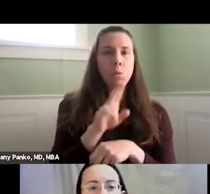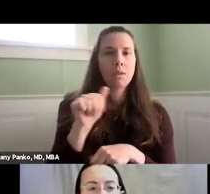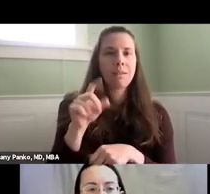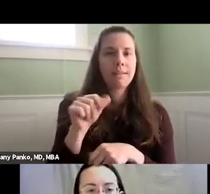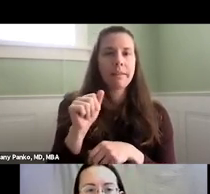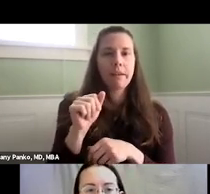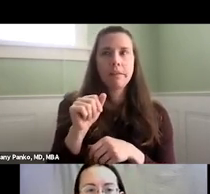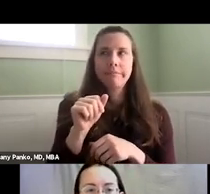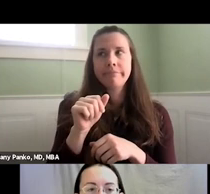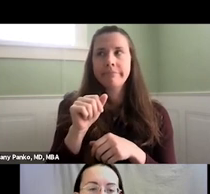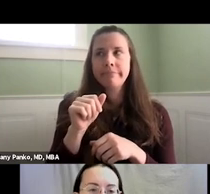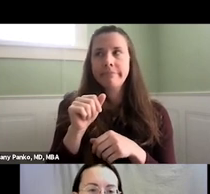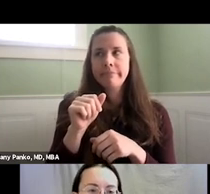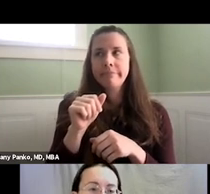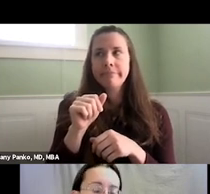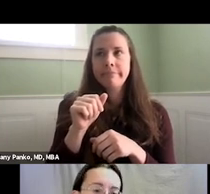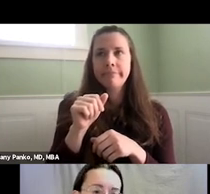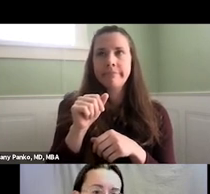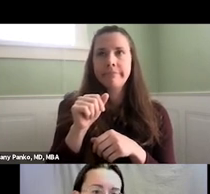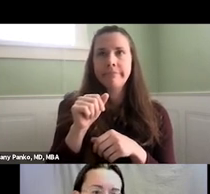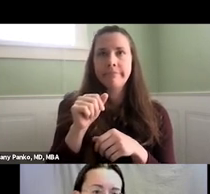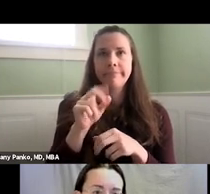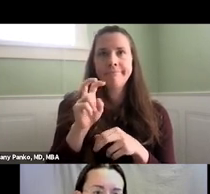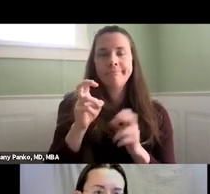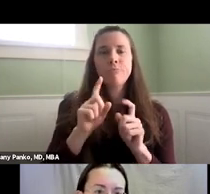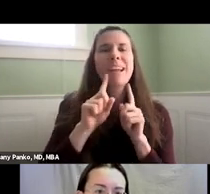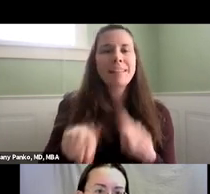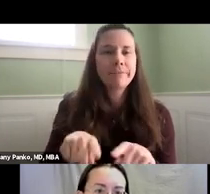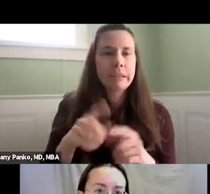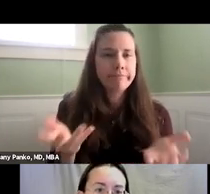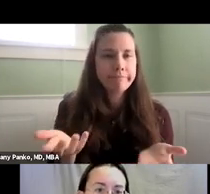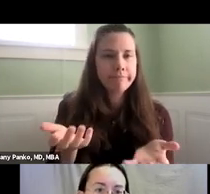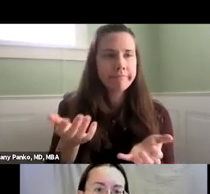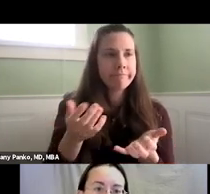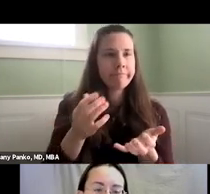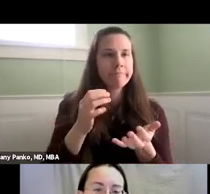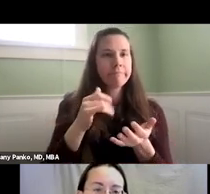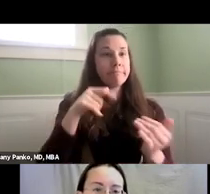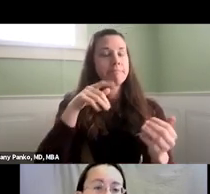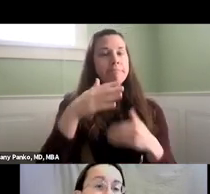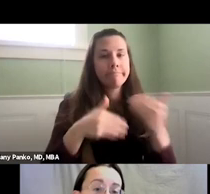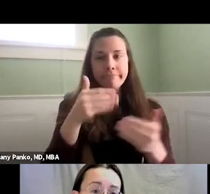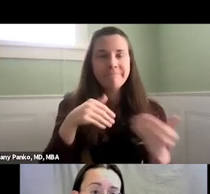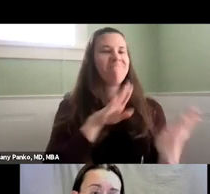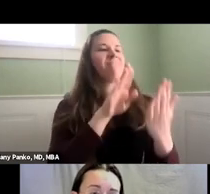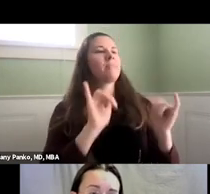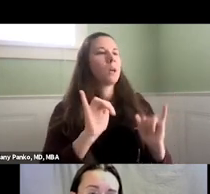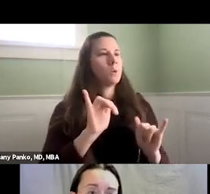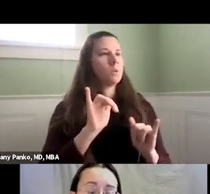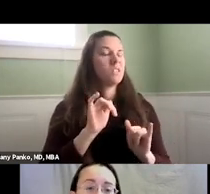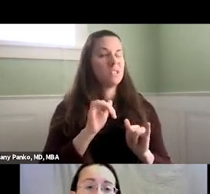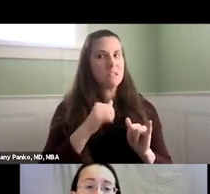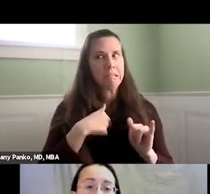of the issues is that we often use the ADA, specifically, is a reactive measure. So when